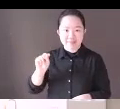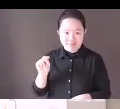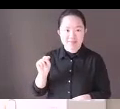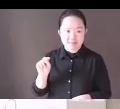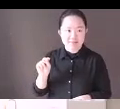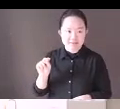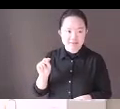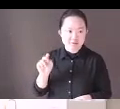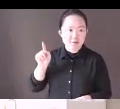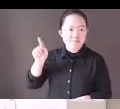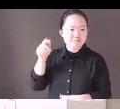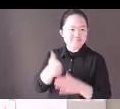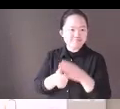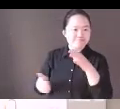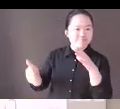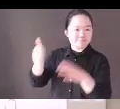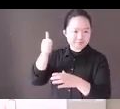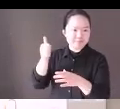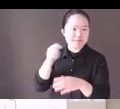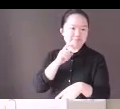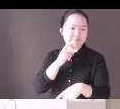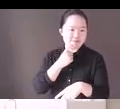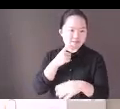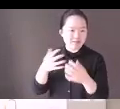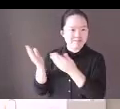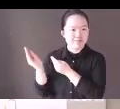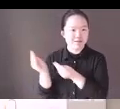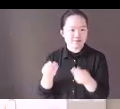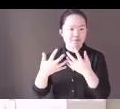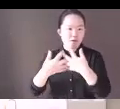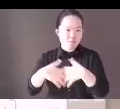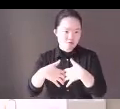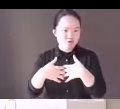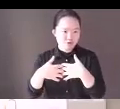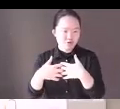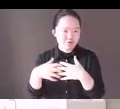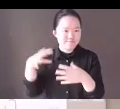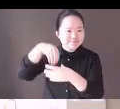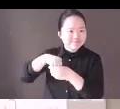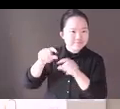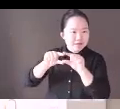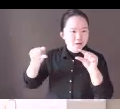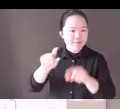Evy is the co-host of this event and we are in the Tito EV headquarters in espo Finland so please